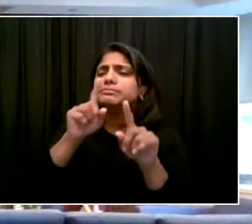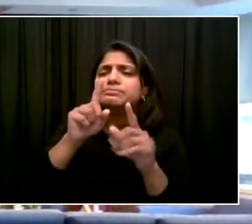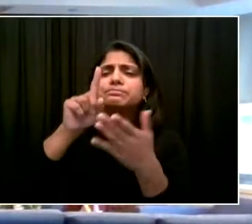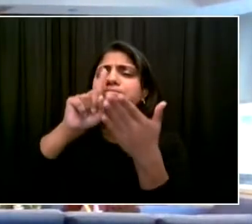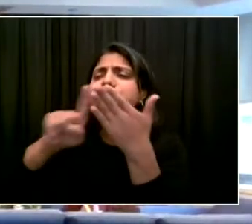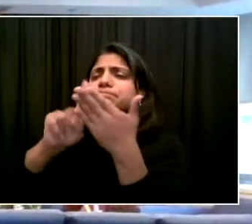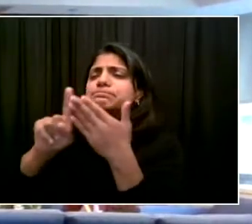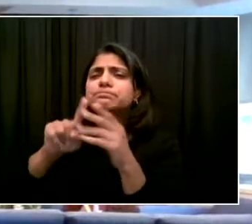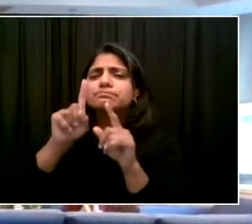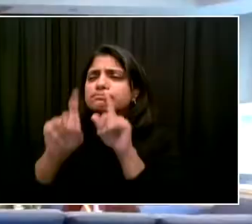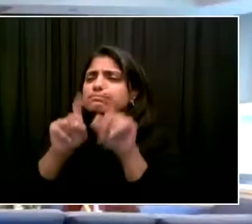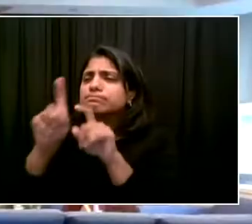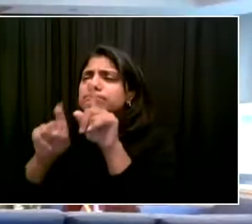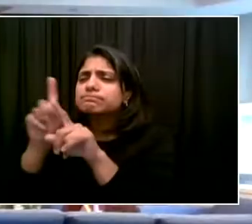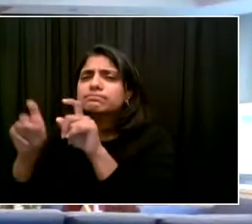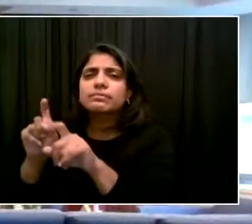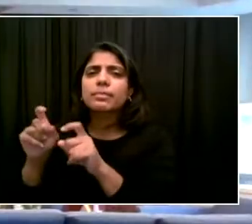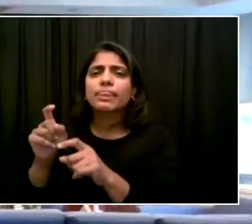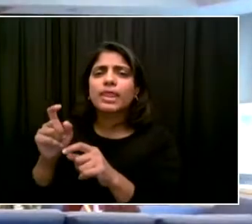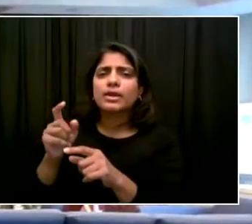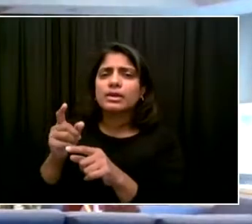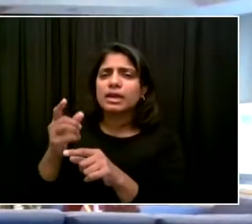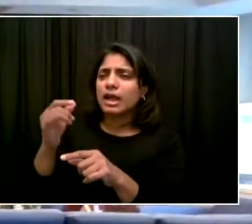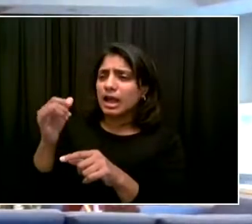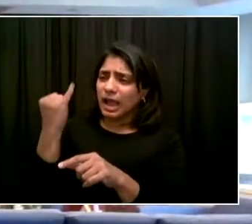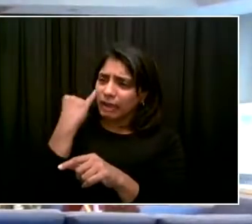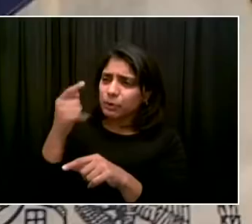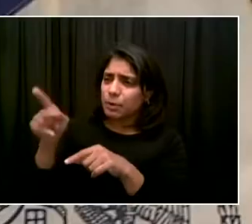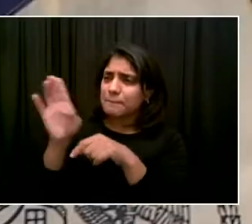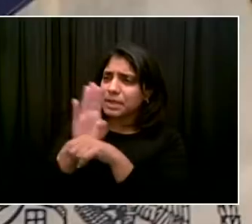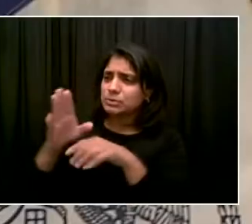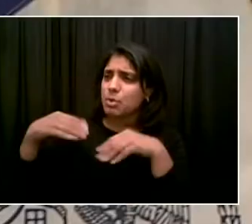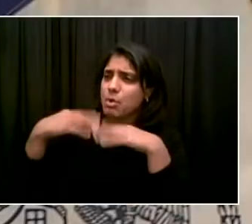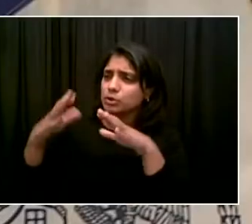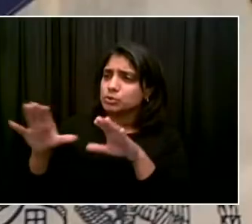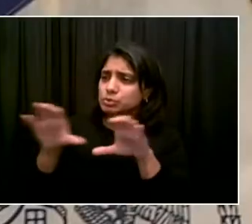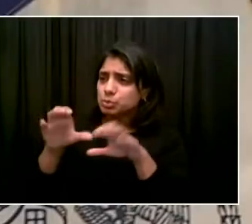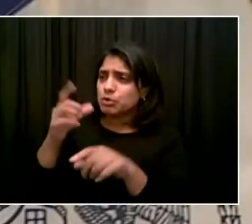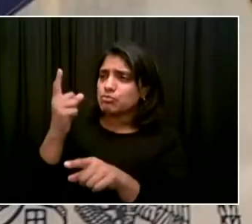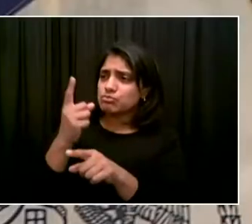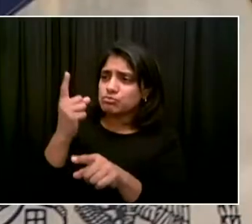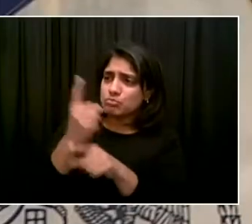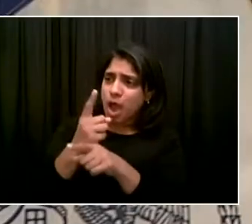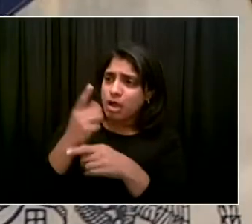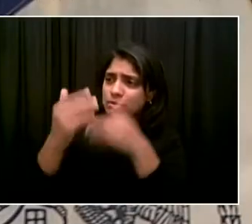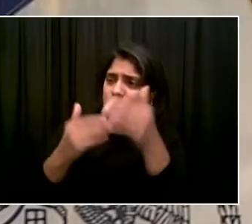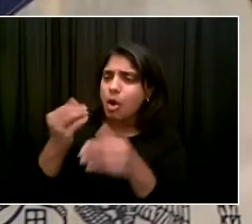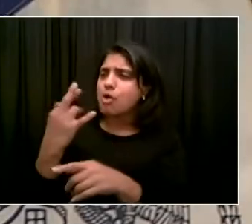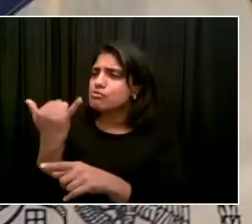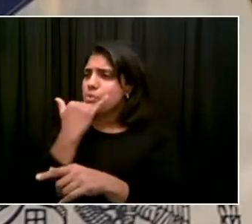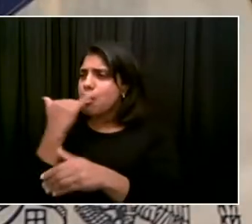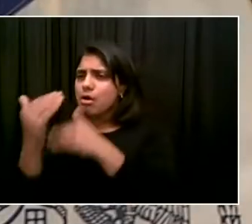CHECK THAT THE PROCSSE IS NOT IBENG MISUSED.